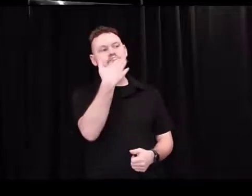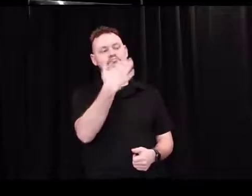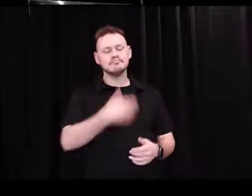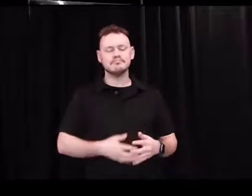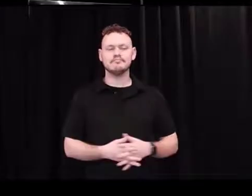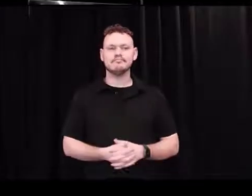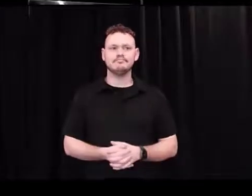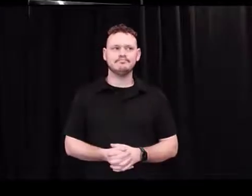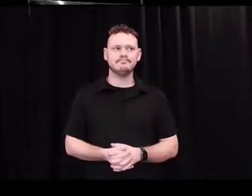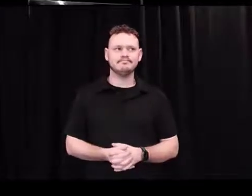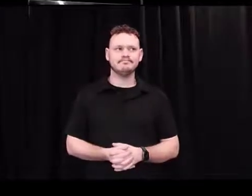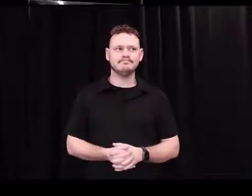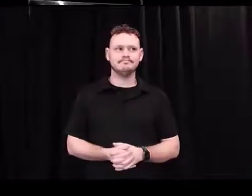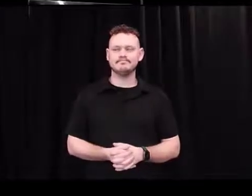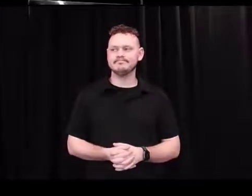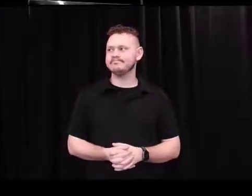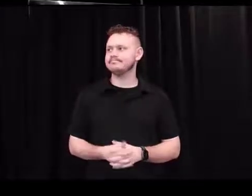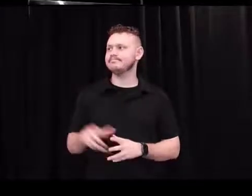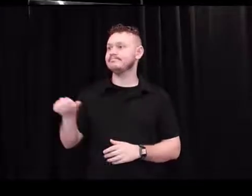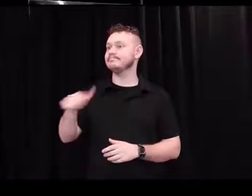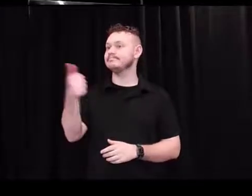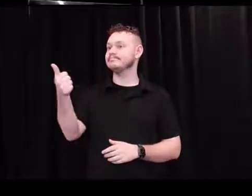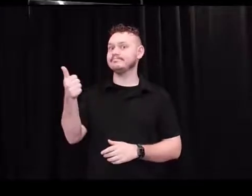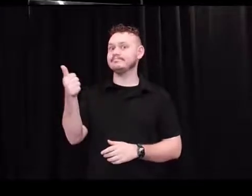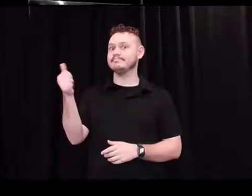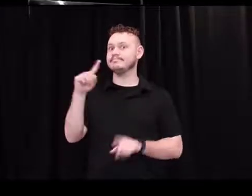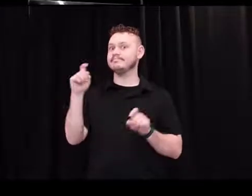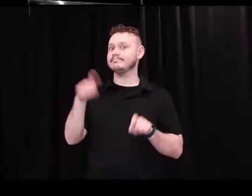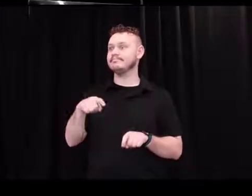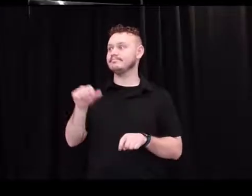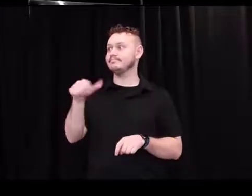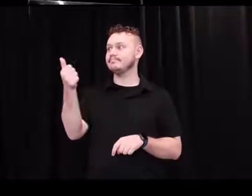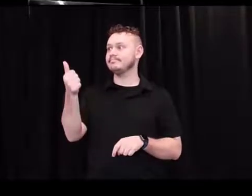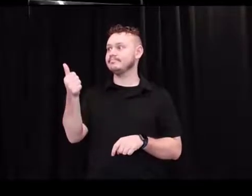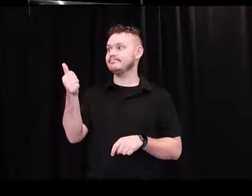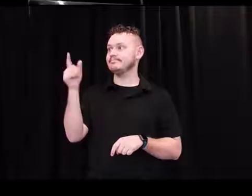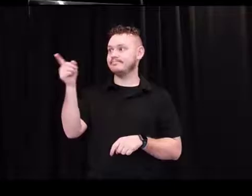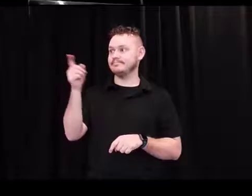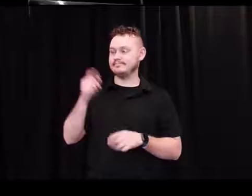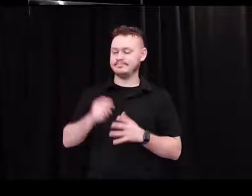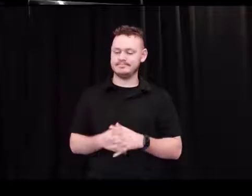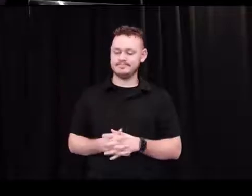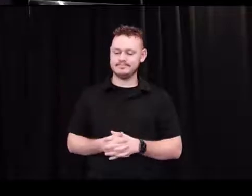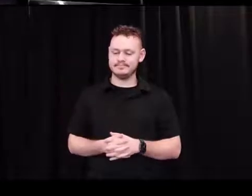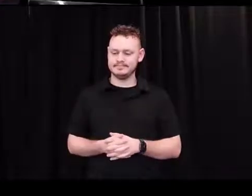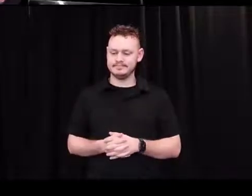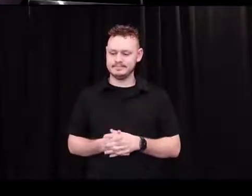[Karl] What else, any other questions? [Lyssa] I'm not going to run